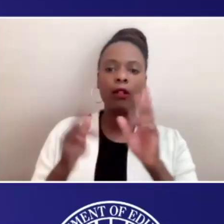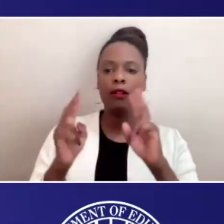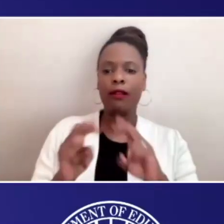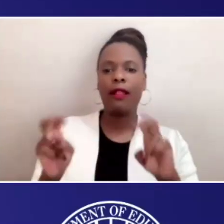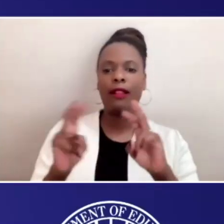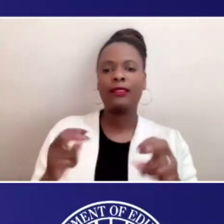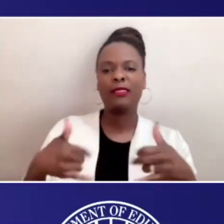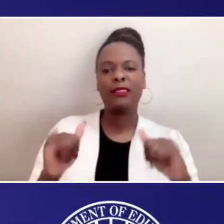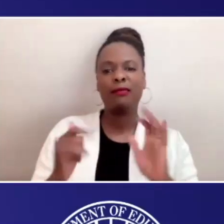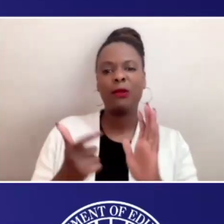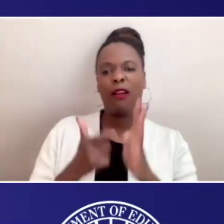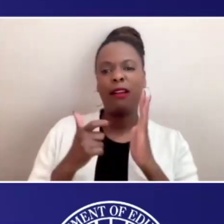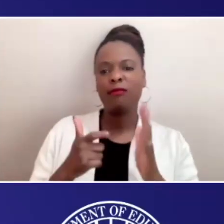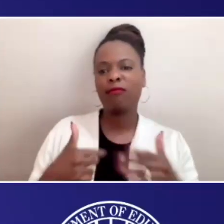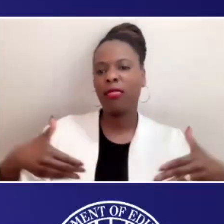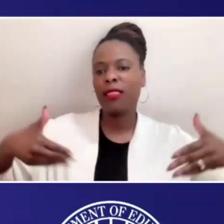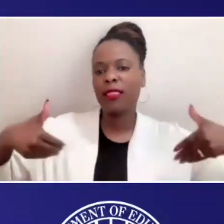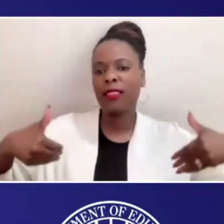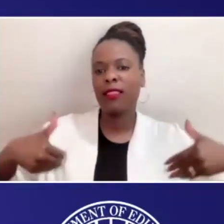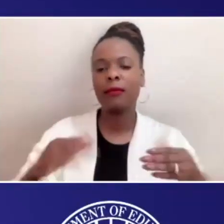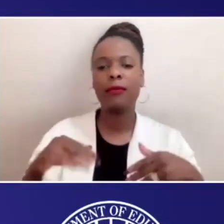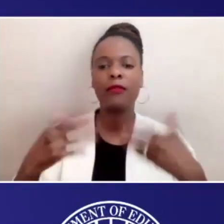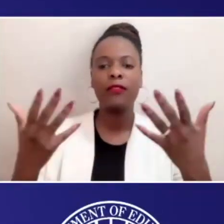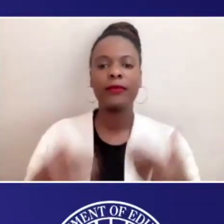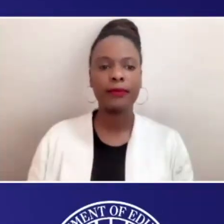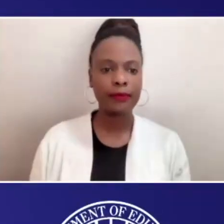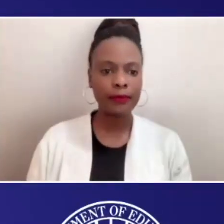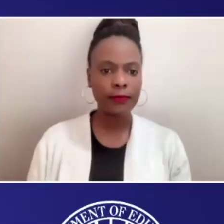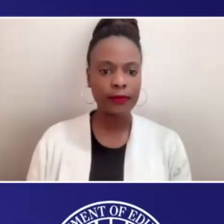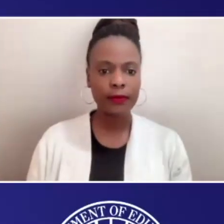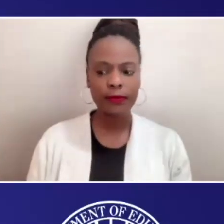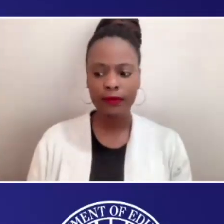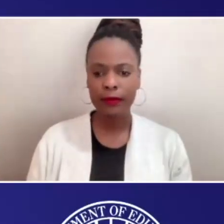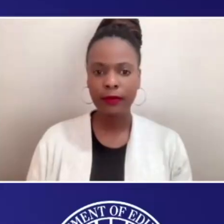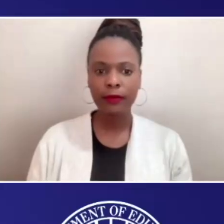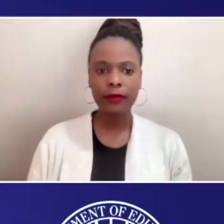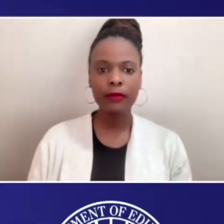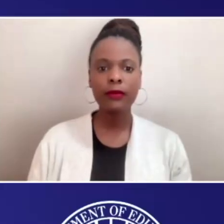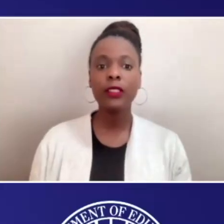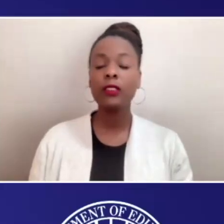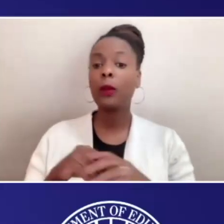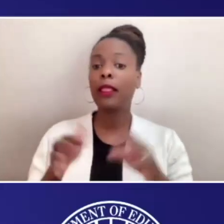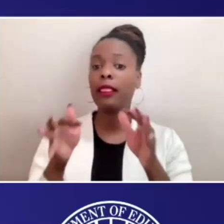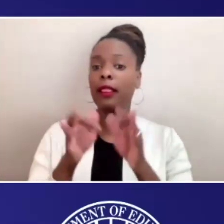Okay. So. In the language proposed by the